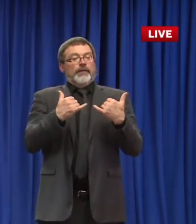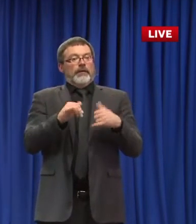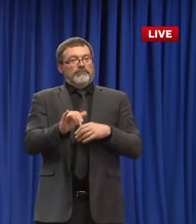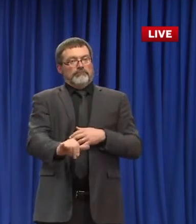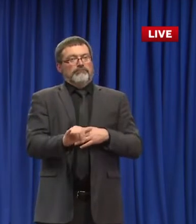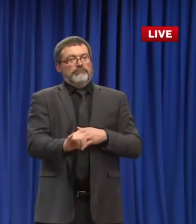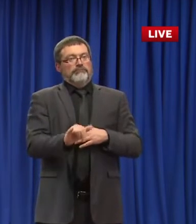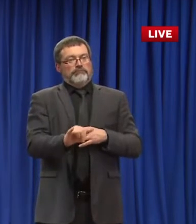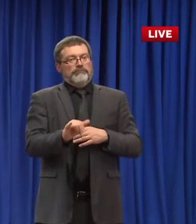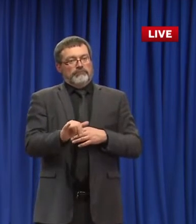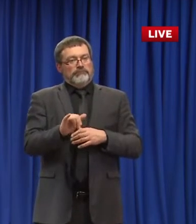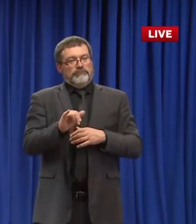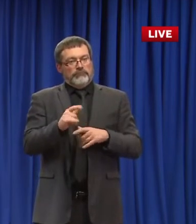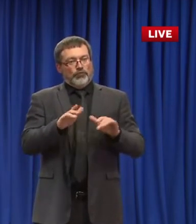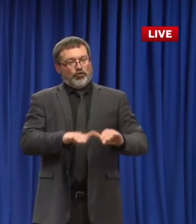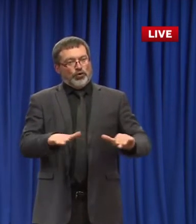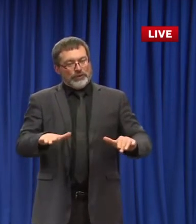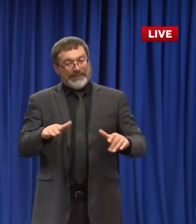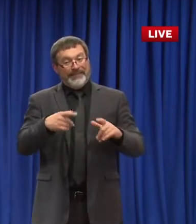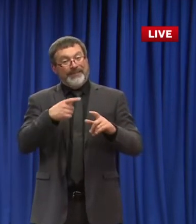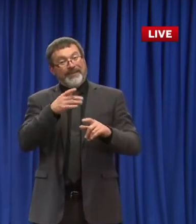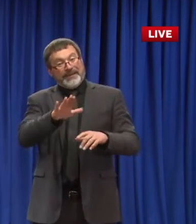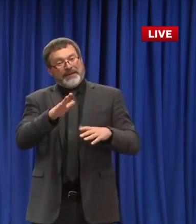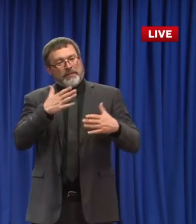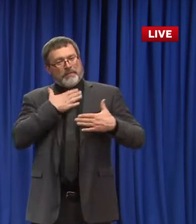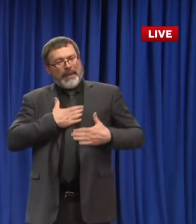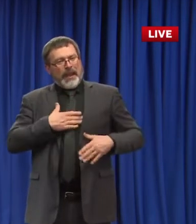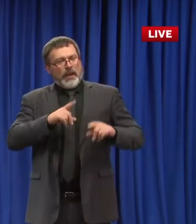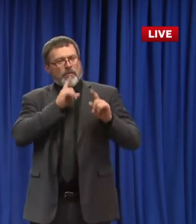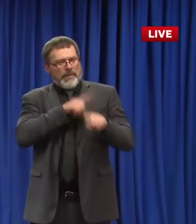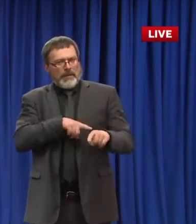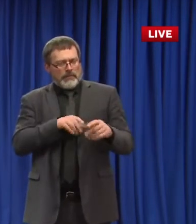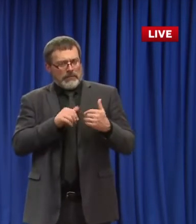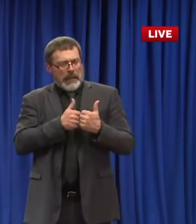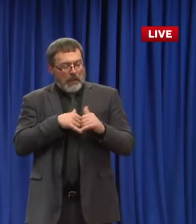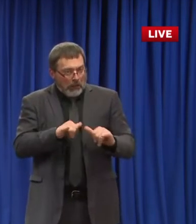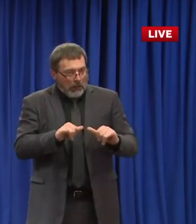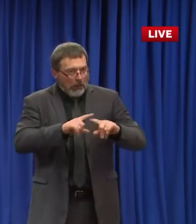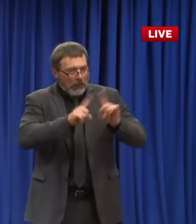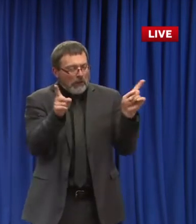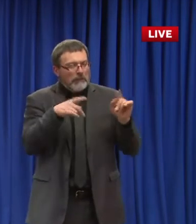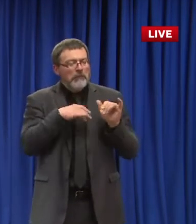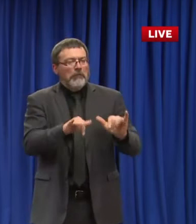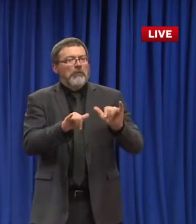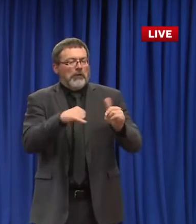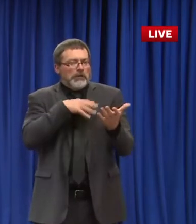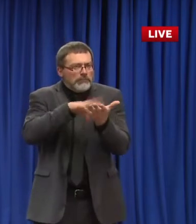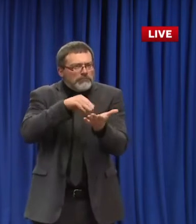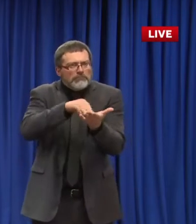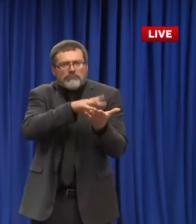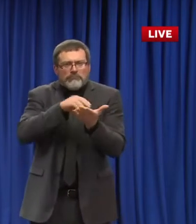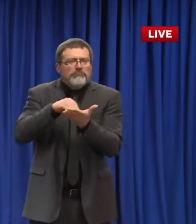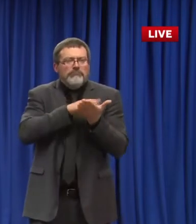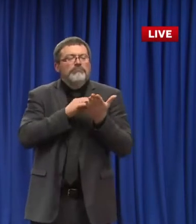THIS IS YET ANOTHER SYNDROME THAT WE’RE LEARNING ABOUT FOR HOW PEOPLE’S BODIES REACT TO THE CORONAVIRUS INFECTION, RIGHT?